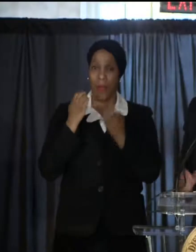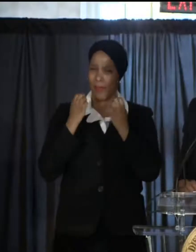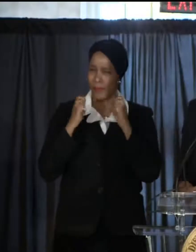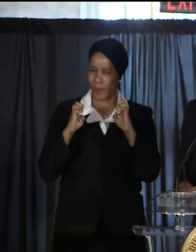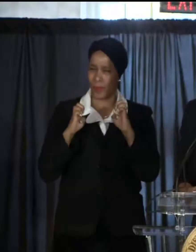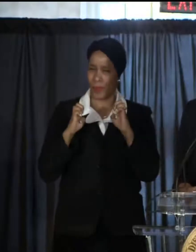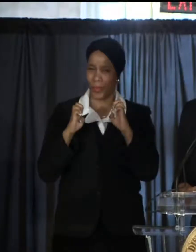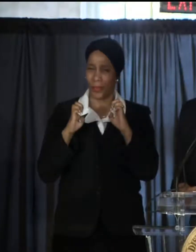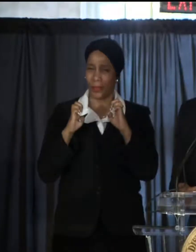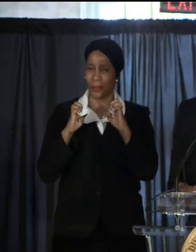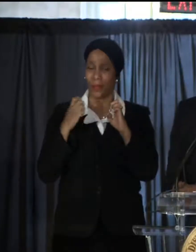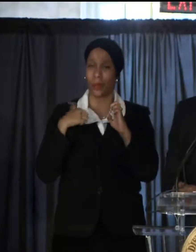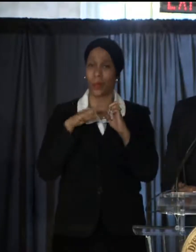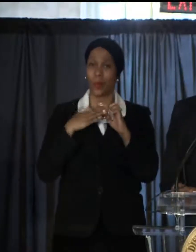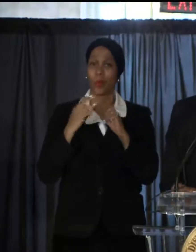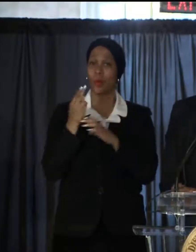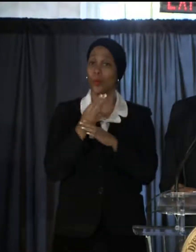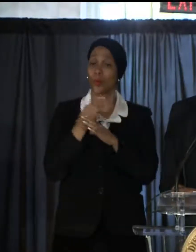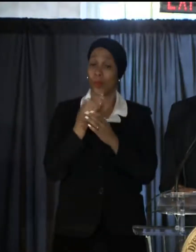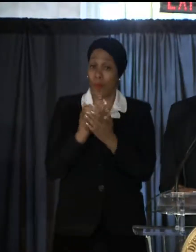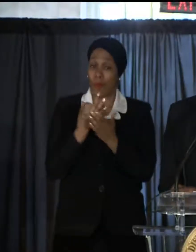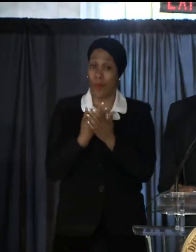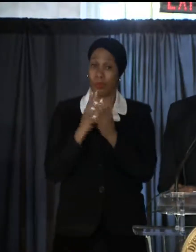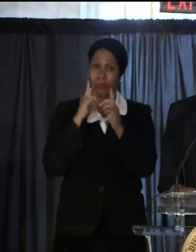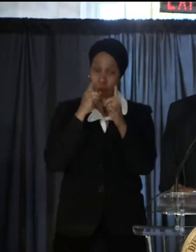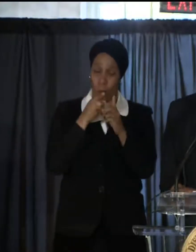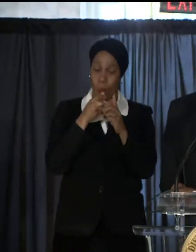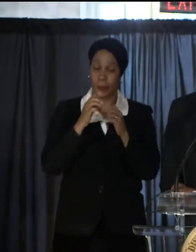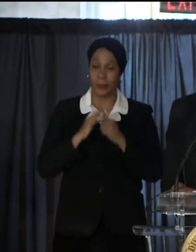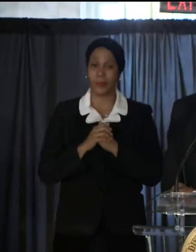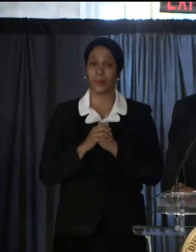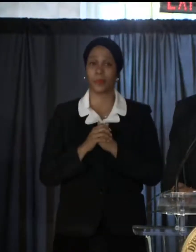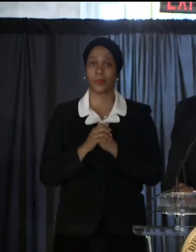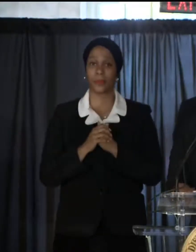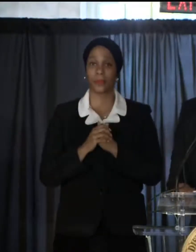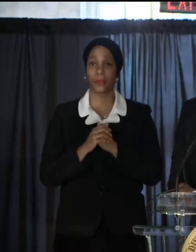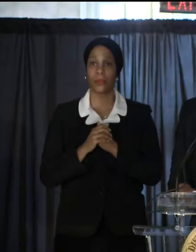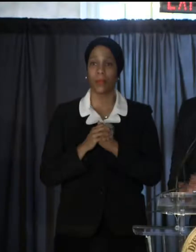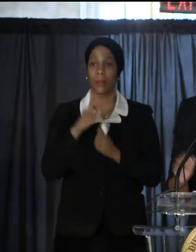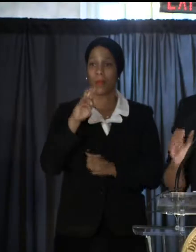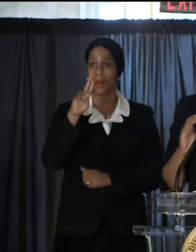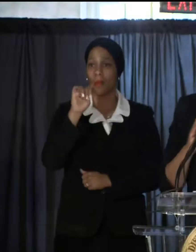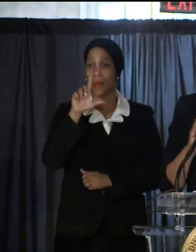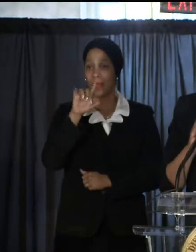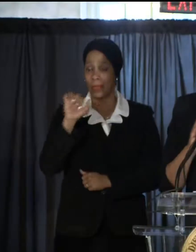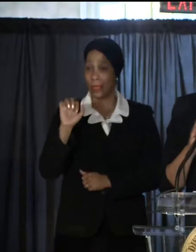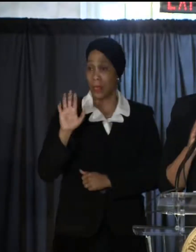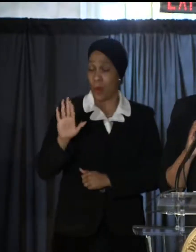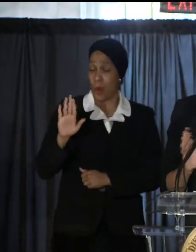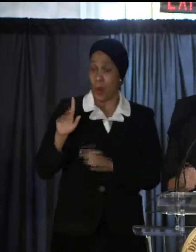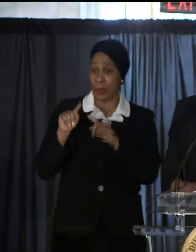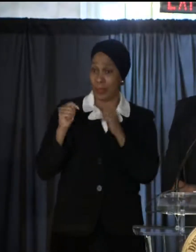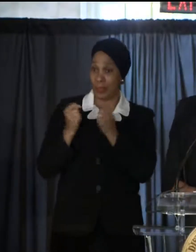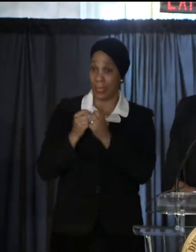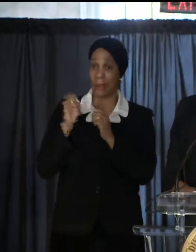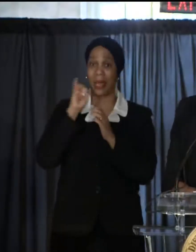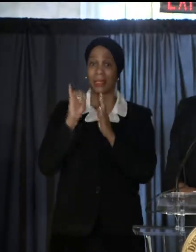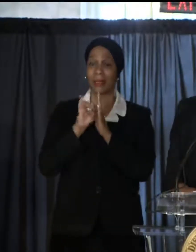WE WILL FUND WITH THIS BUDGET IS AIMED TOWARD DOING. BEVERLY AND HER TEAM HAVE IDENTIFIED TEN STATES AND